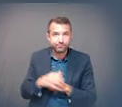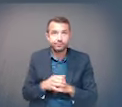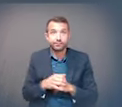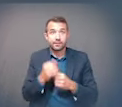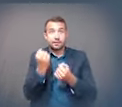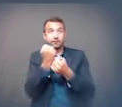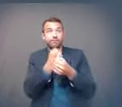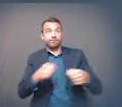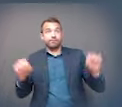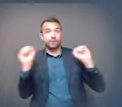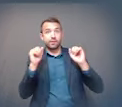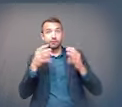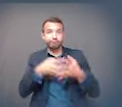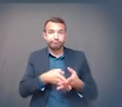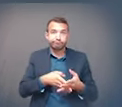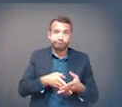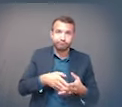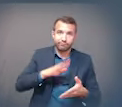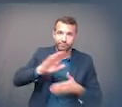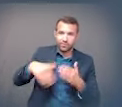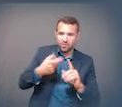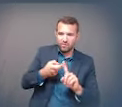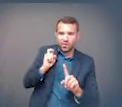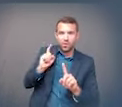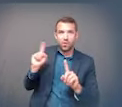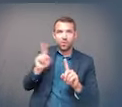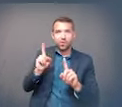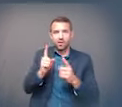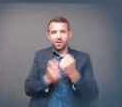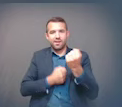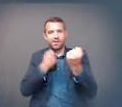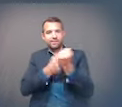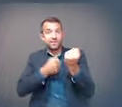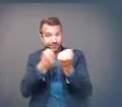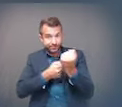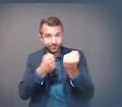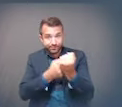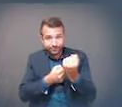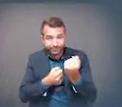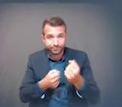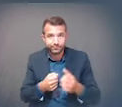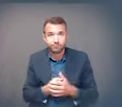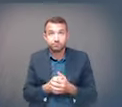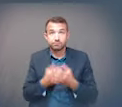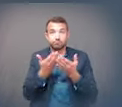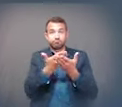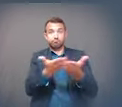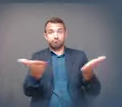is rooted in the soil of advocacy. This is for the ones who have embraced